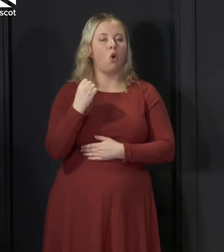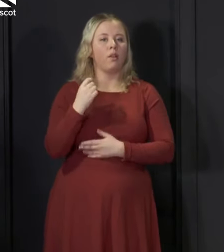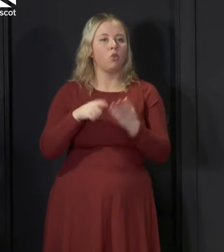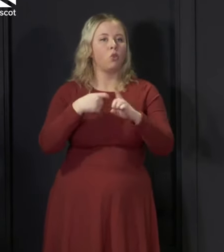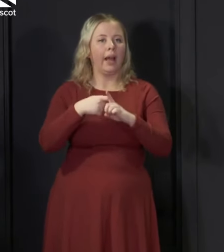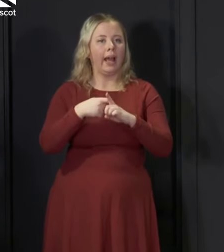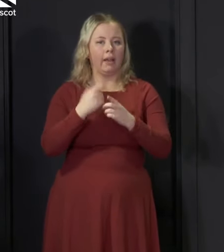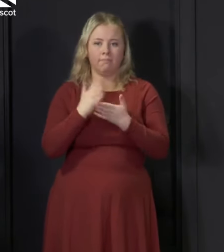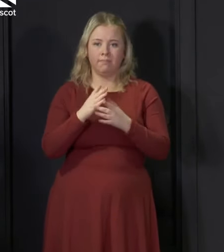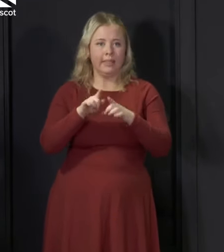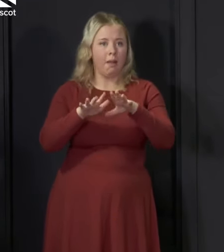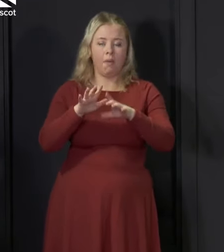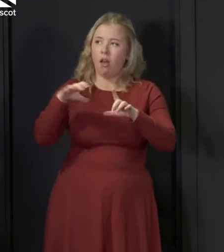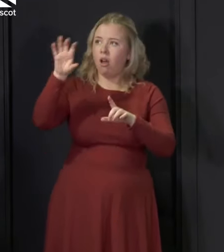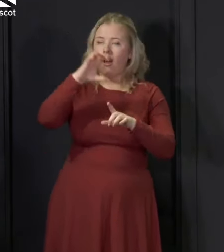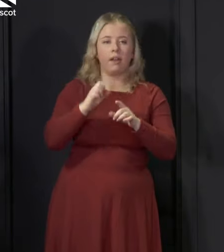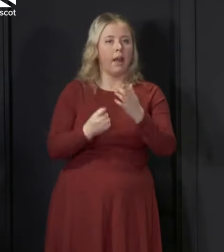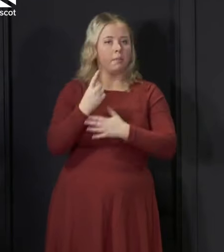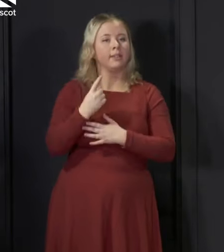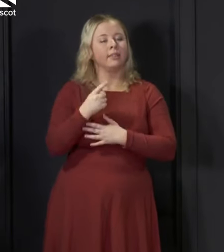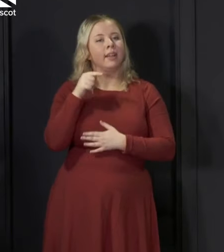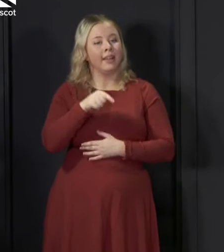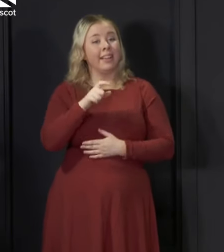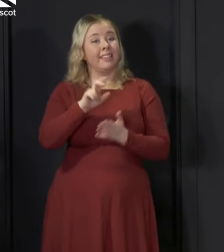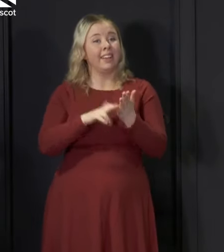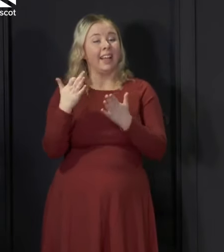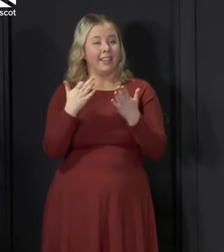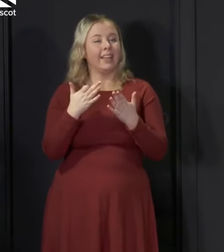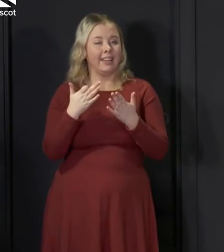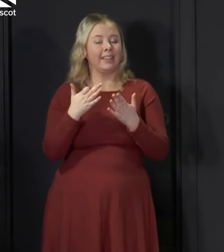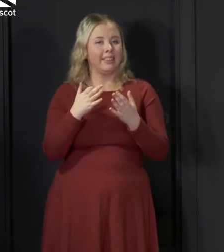a feature of how this epidemic, and particularly deaths from it, have been developing in all